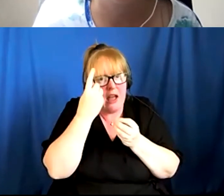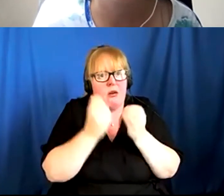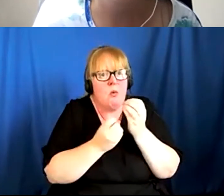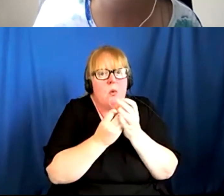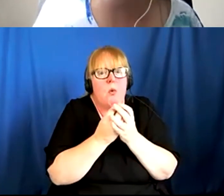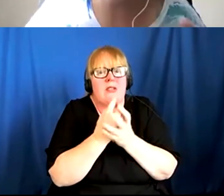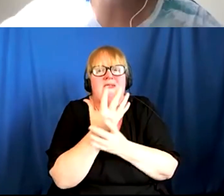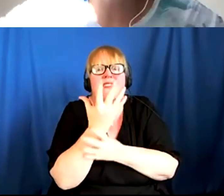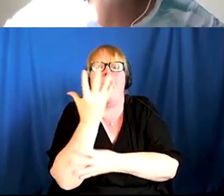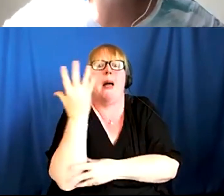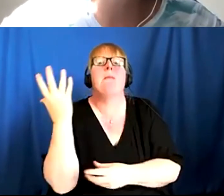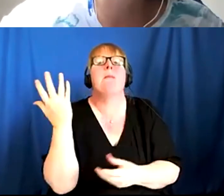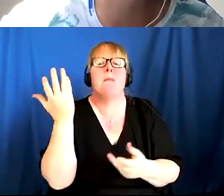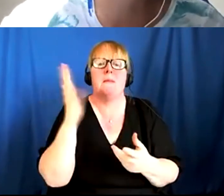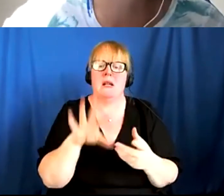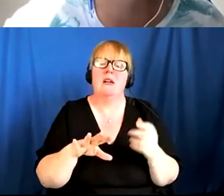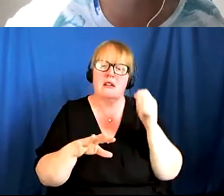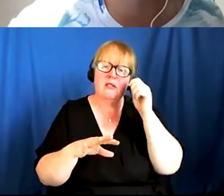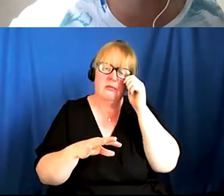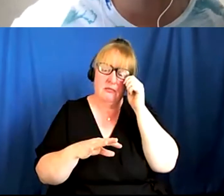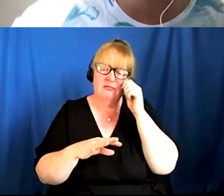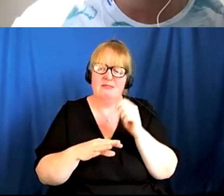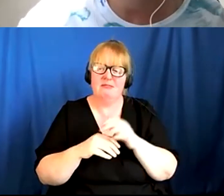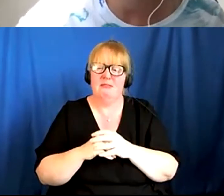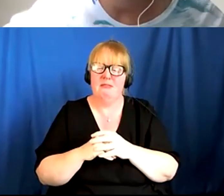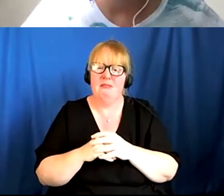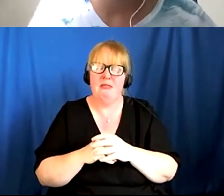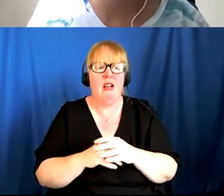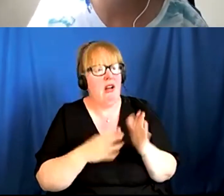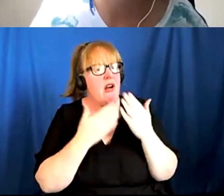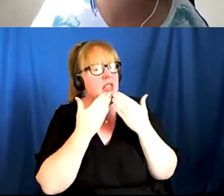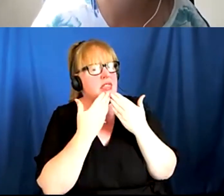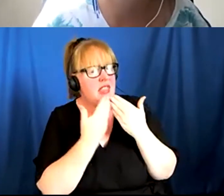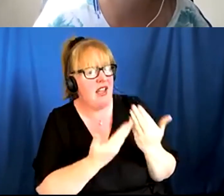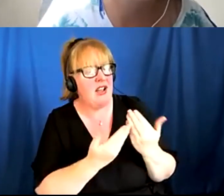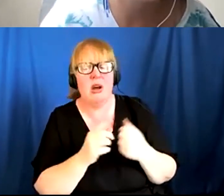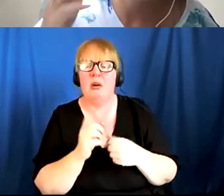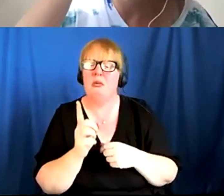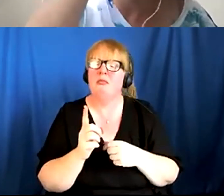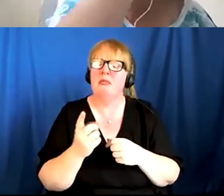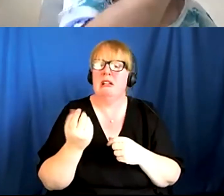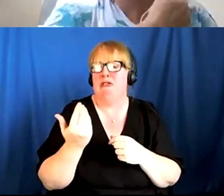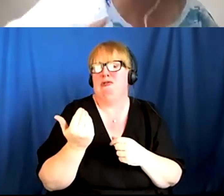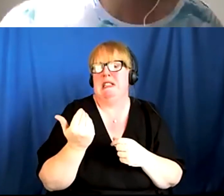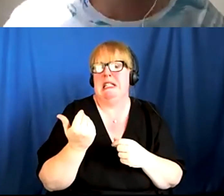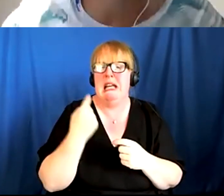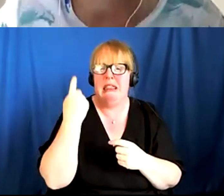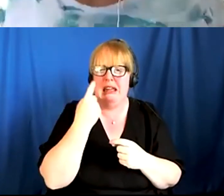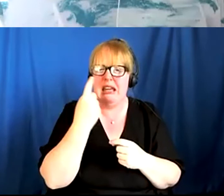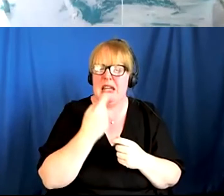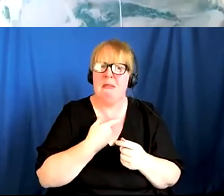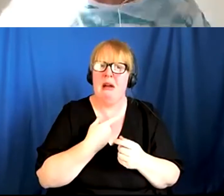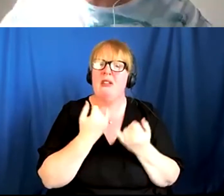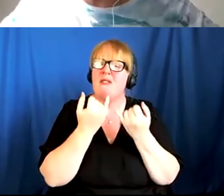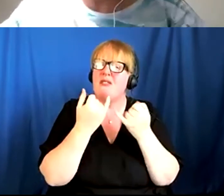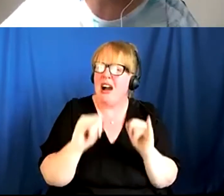And one thing that I mean, lately, I've been thinking about is failure, that connected to,